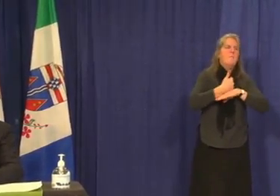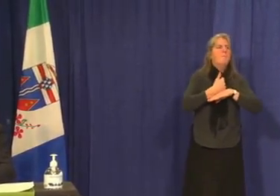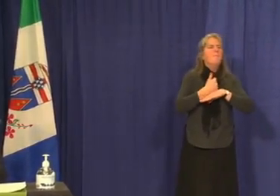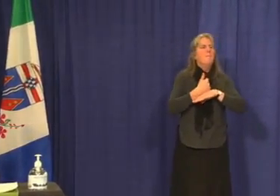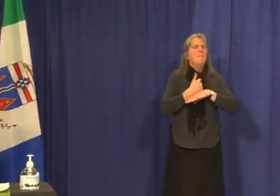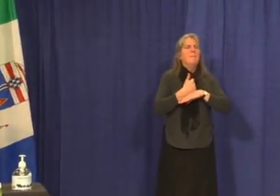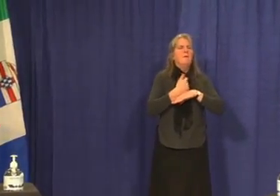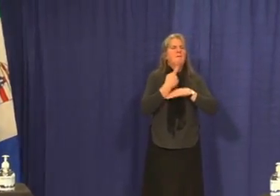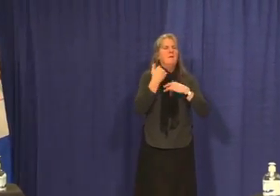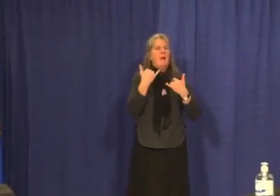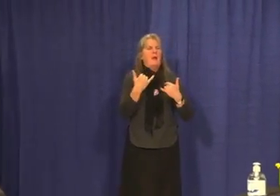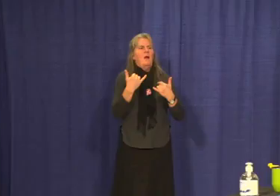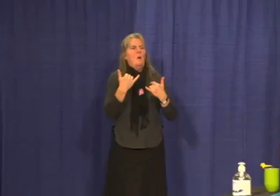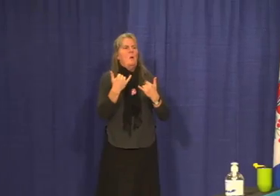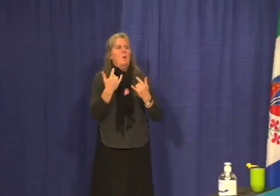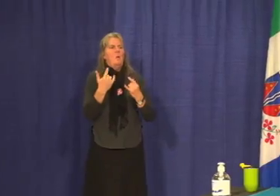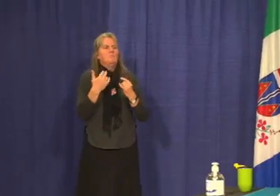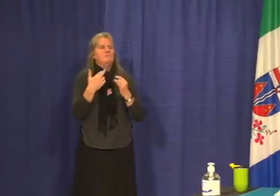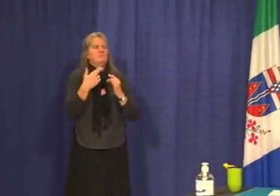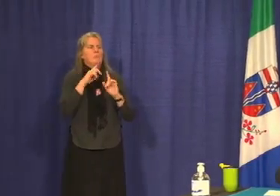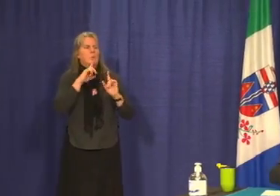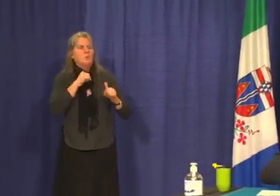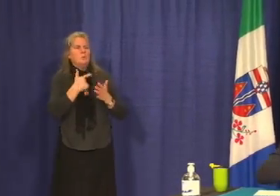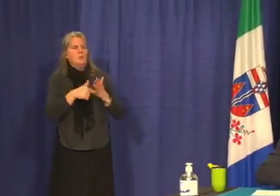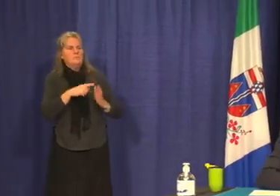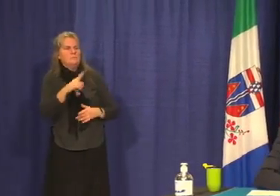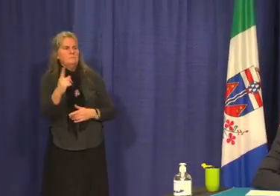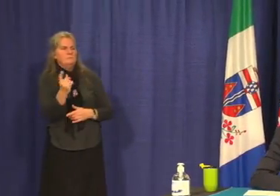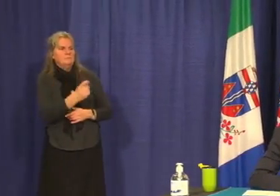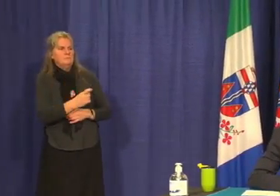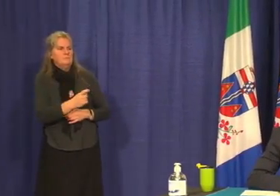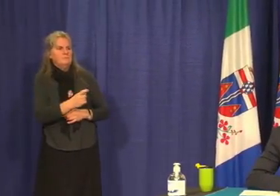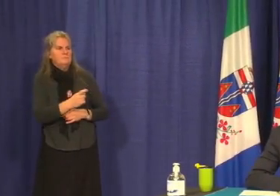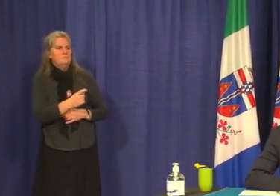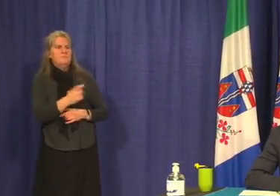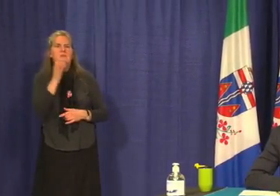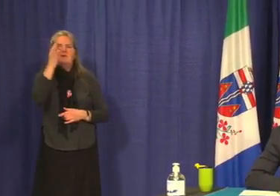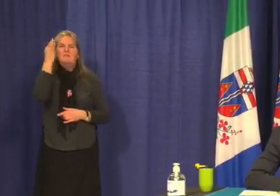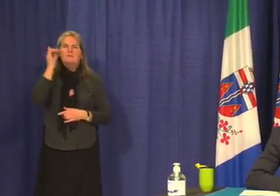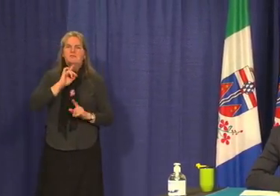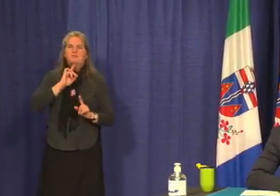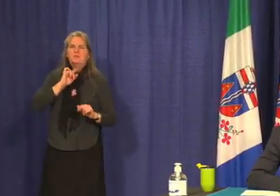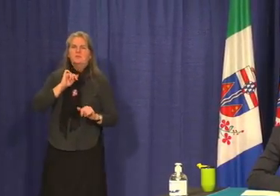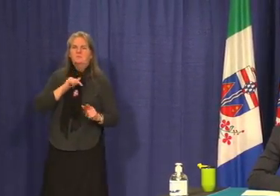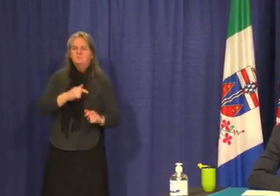measures that you're putting in place at this point?